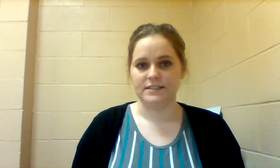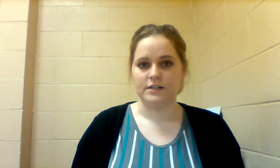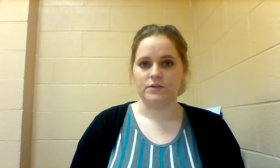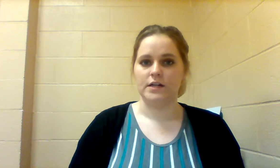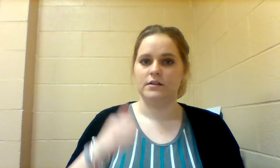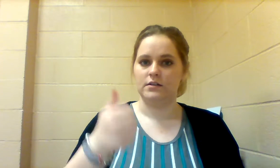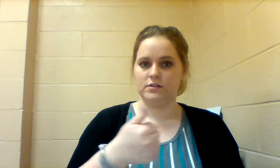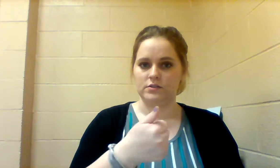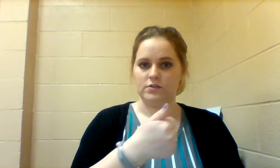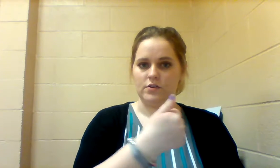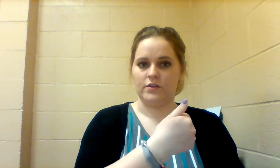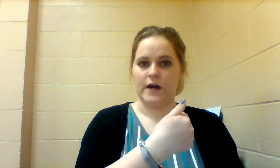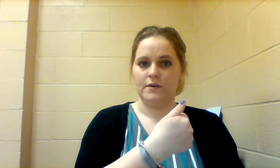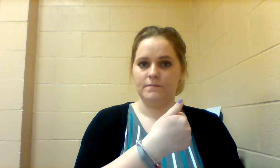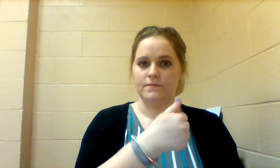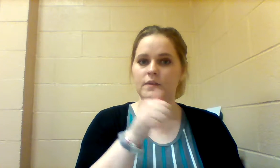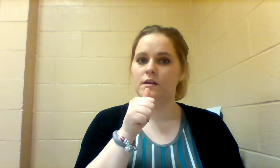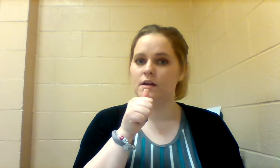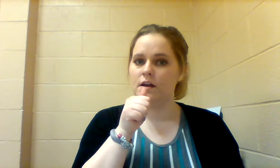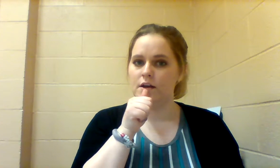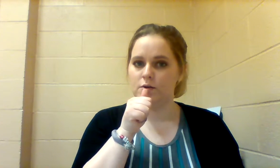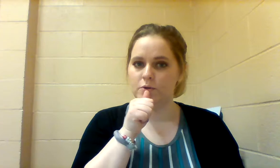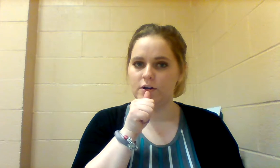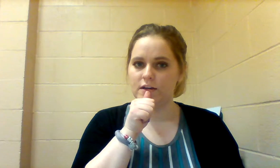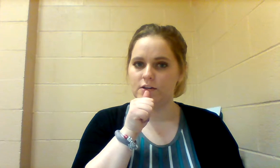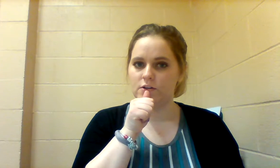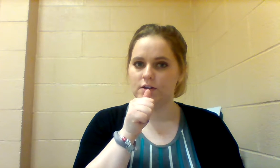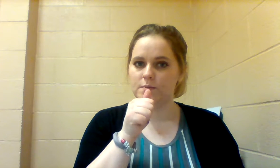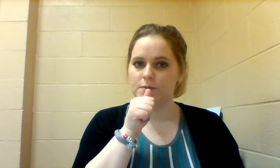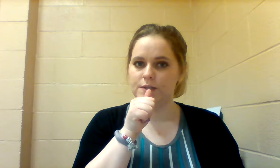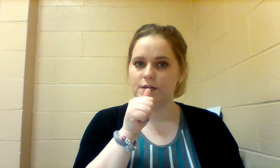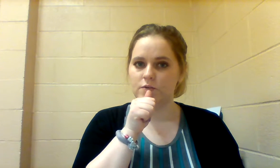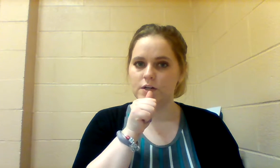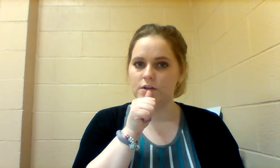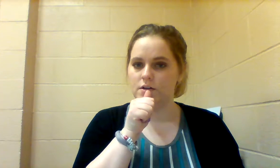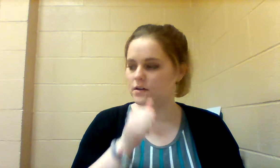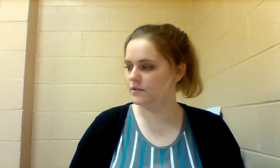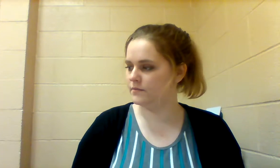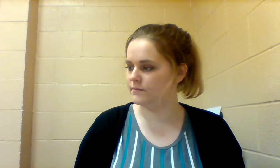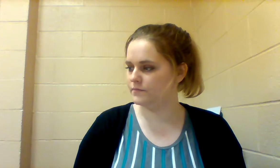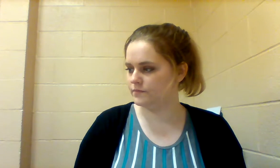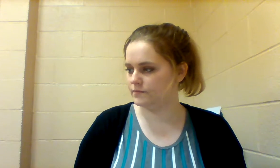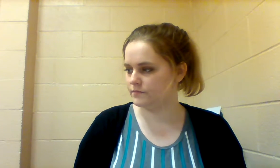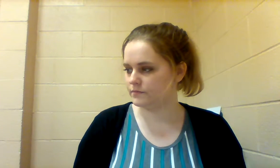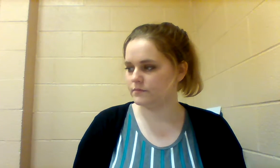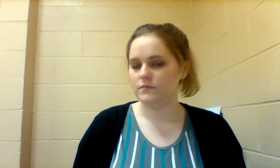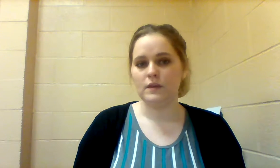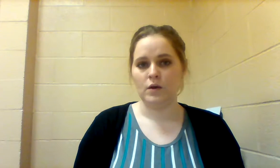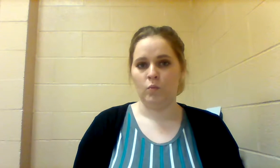SECRET so your thumb and you put it against your lip SECRET